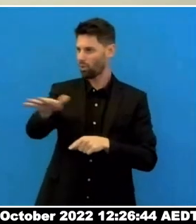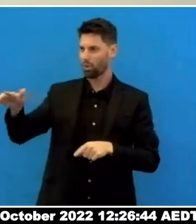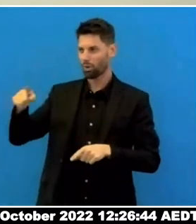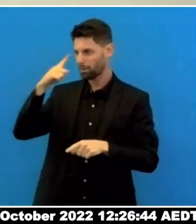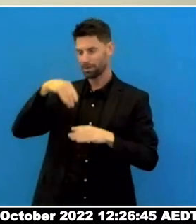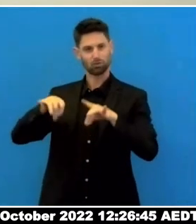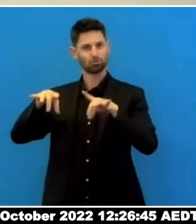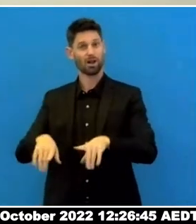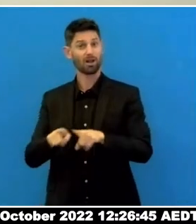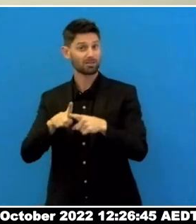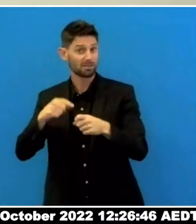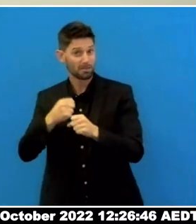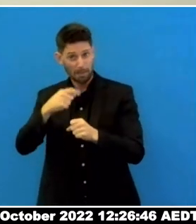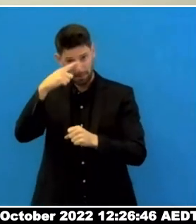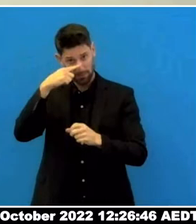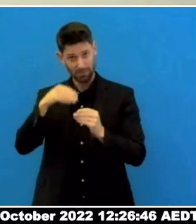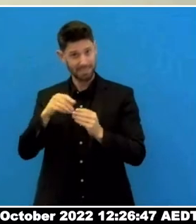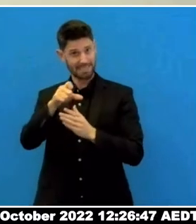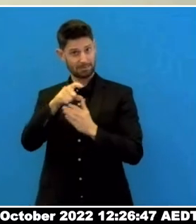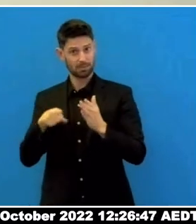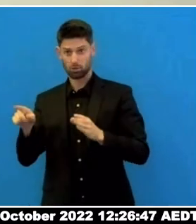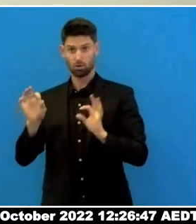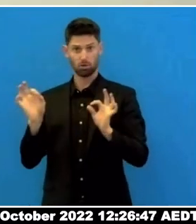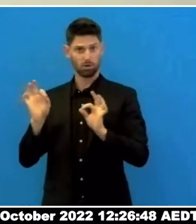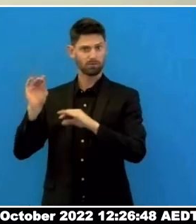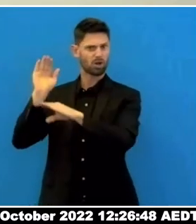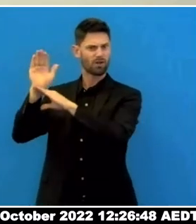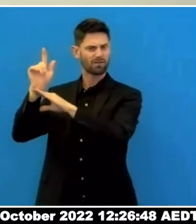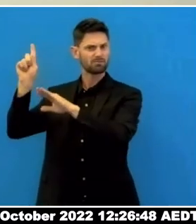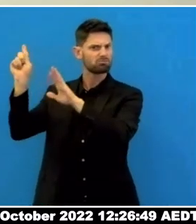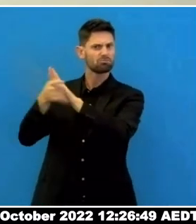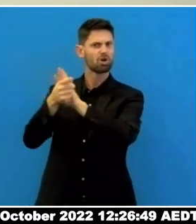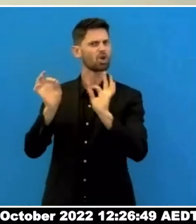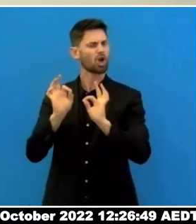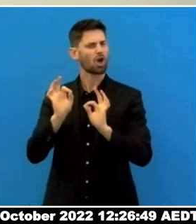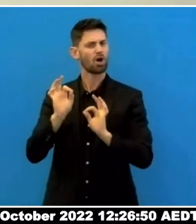who have experienced trauma and if we get this right, we can get it right for refugees and asylum seekers,